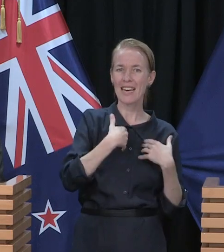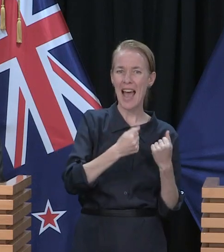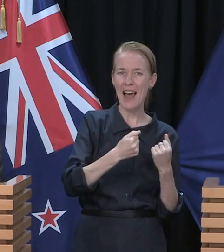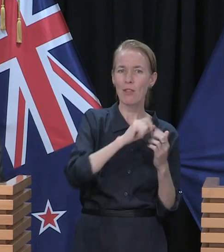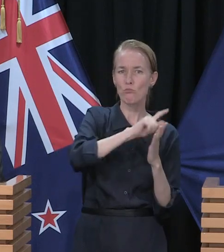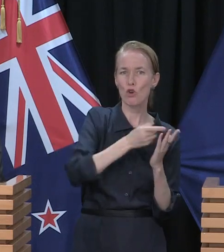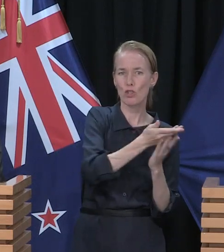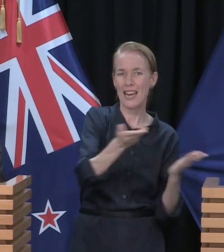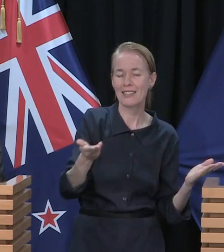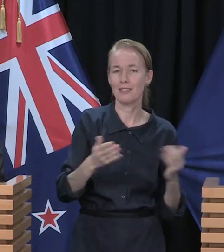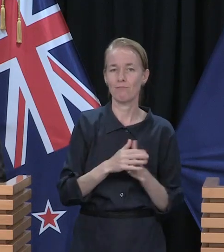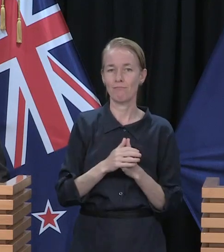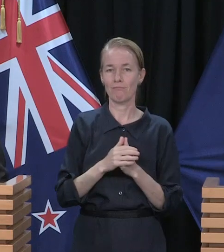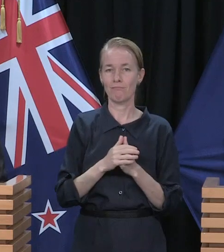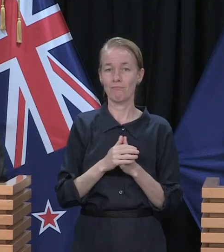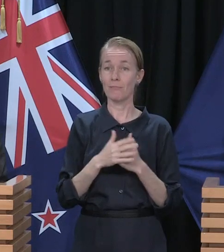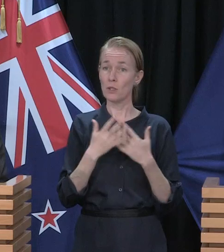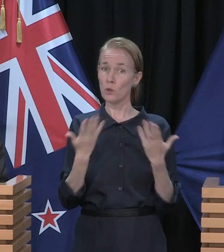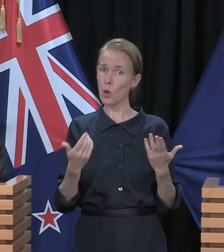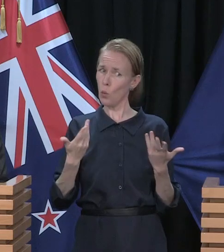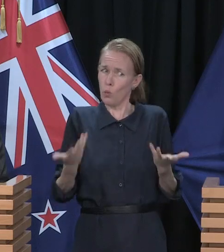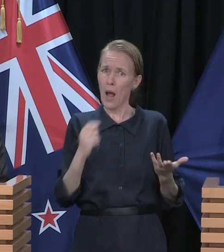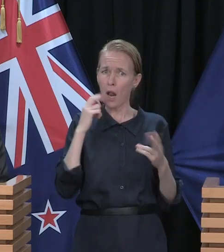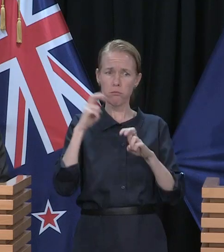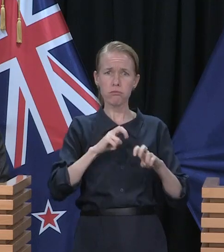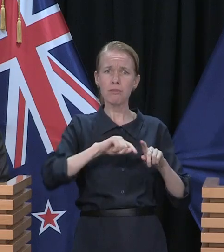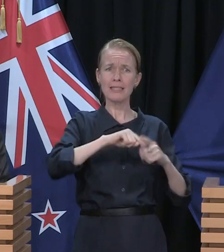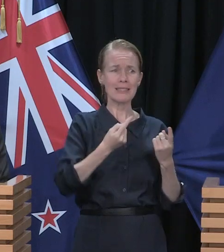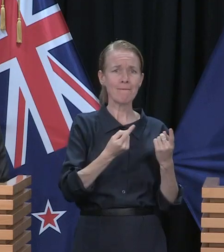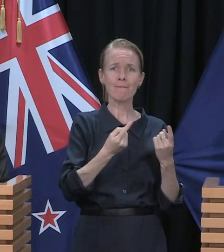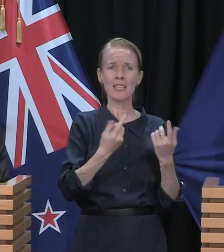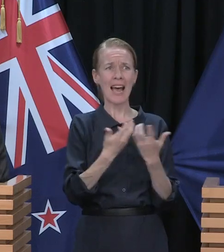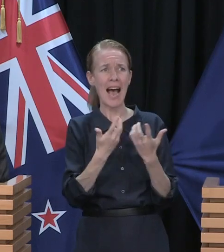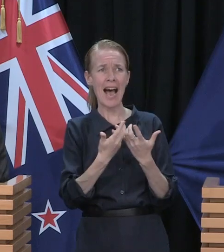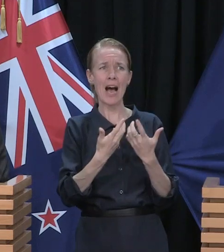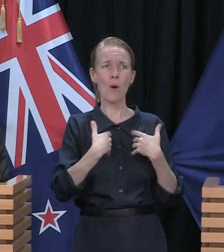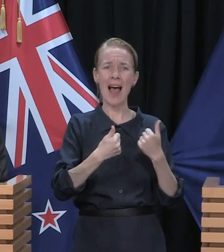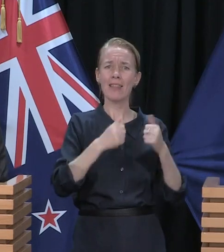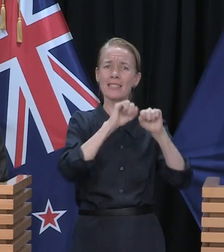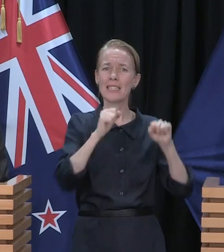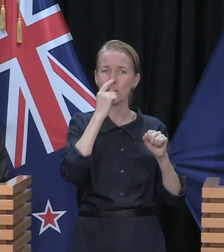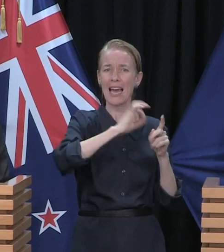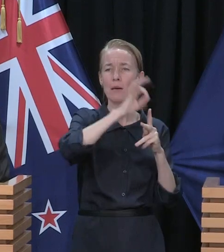on what they would like to do in their portfolios, including the Labour Party. Different to advice the minister may have